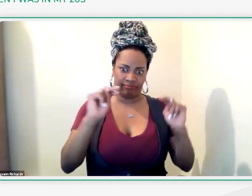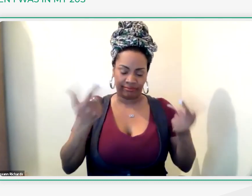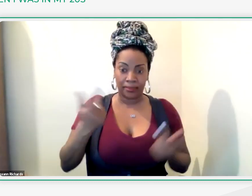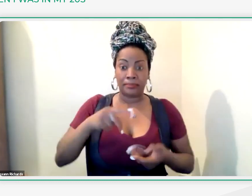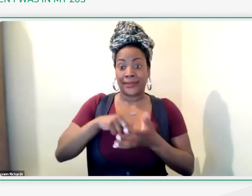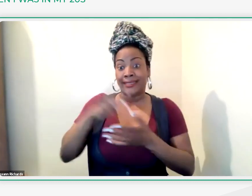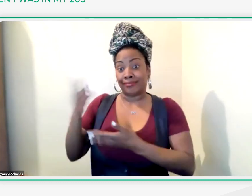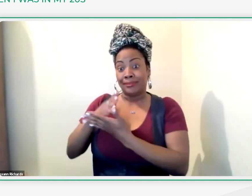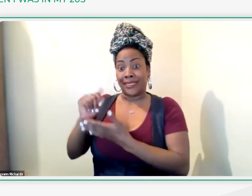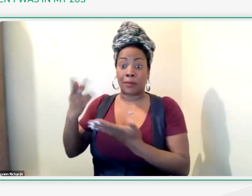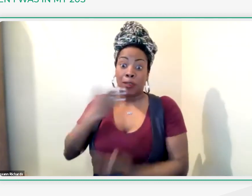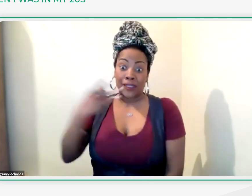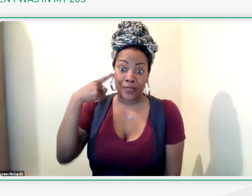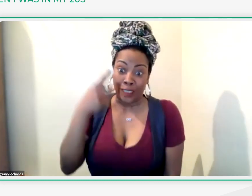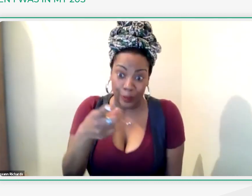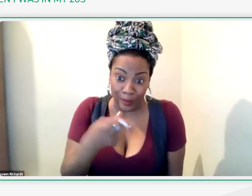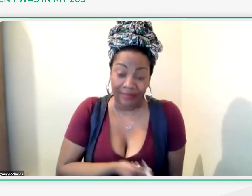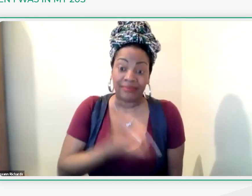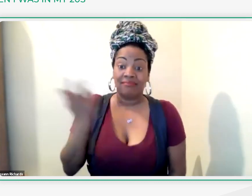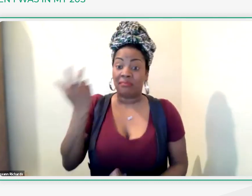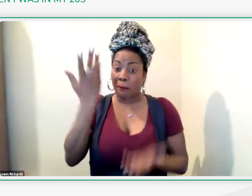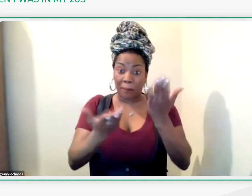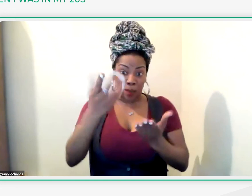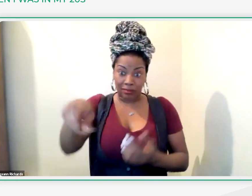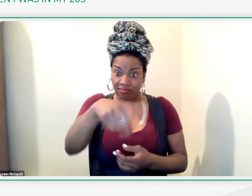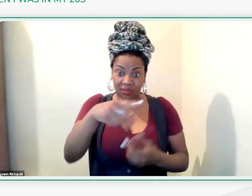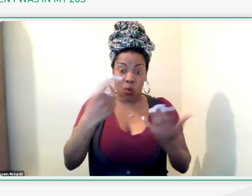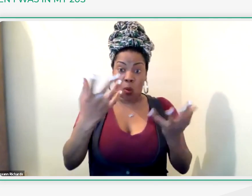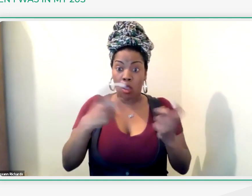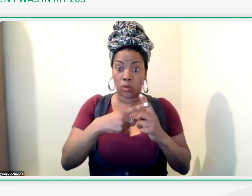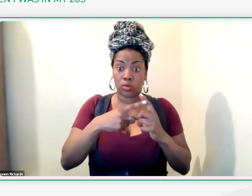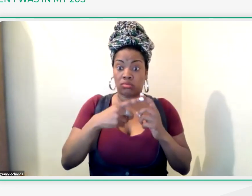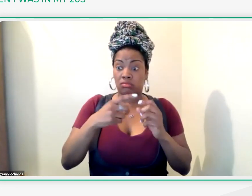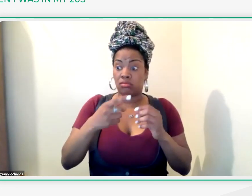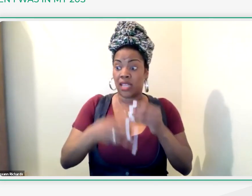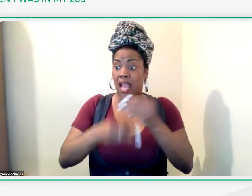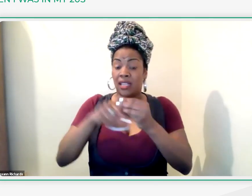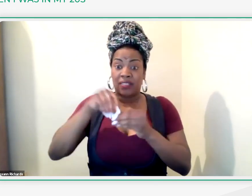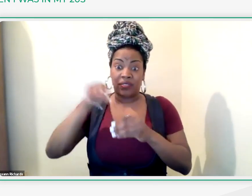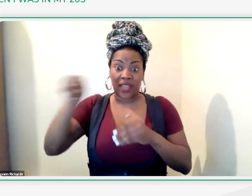And maybe those budget apps will work better for you.